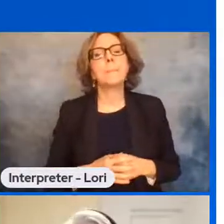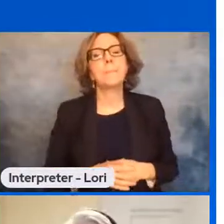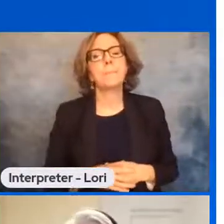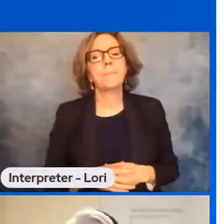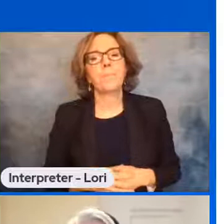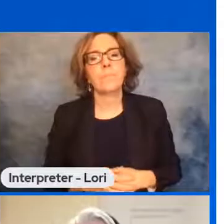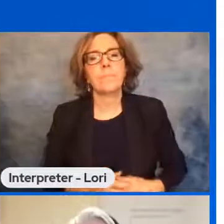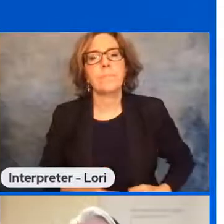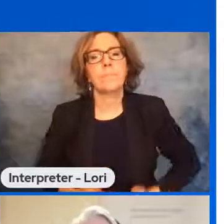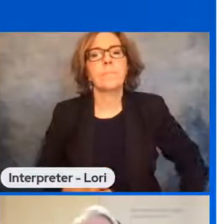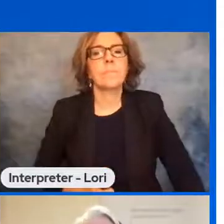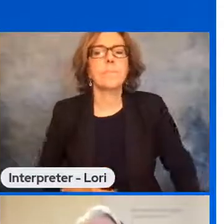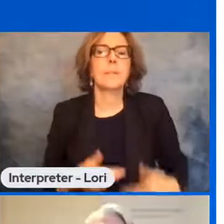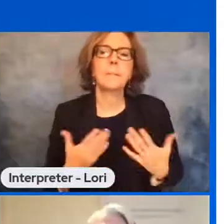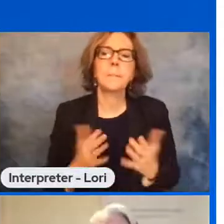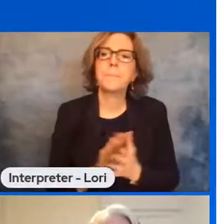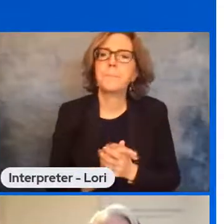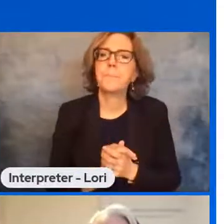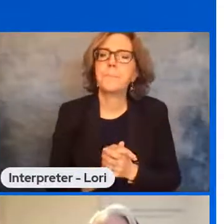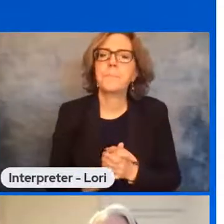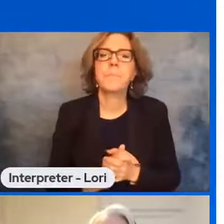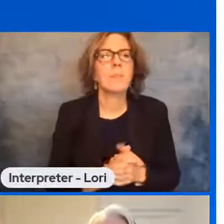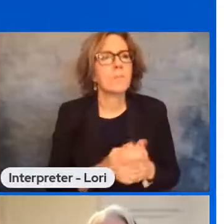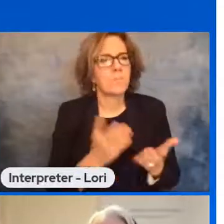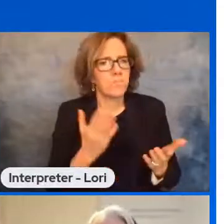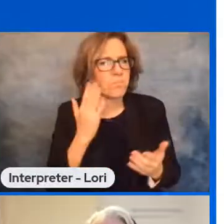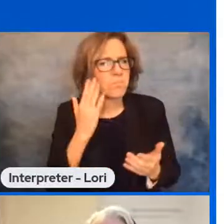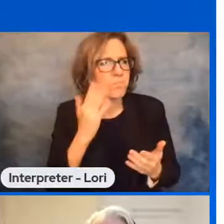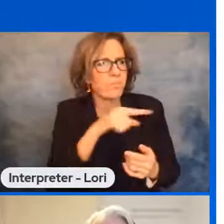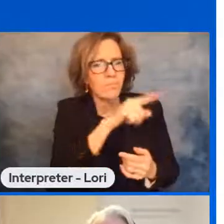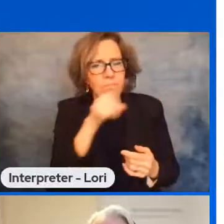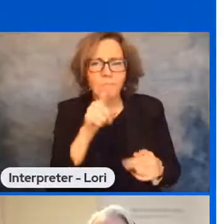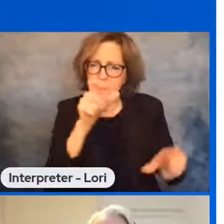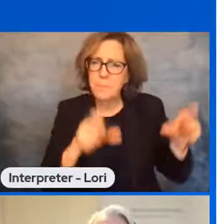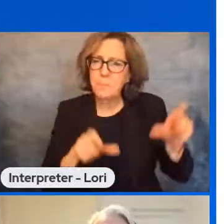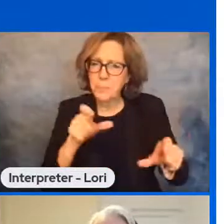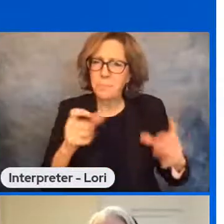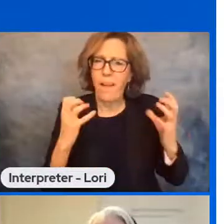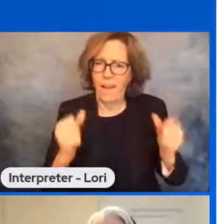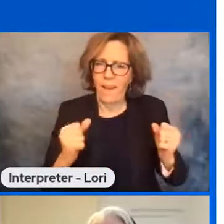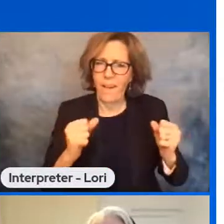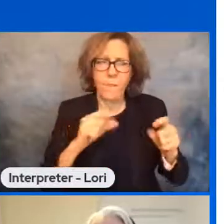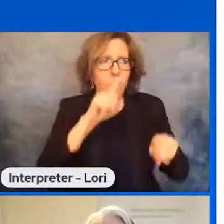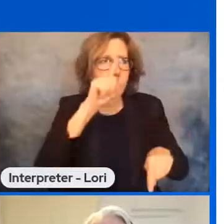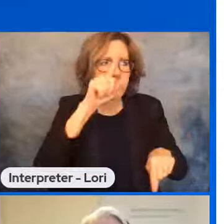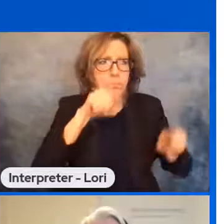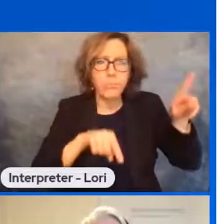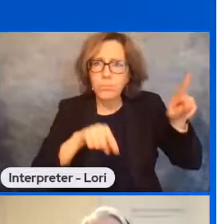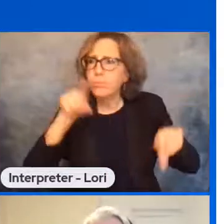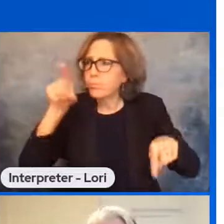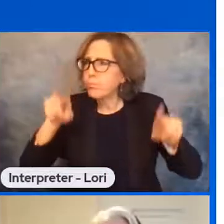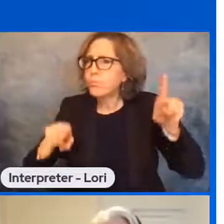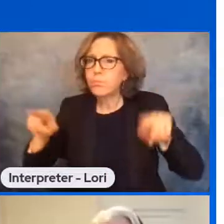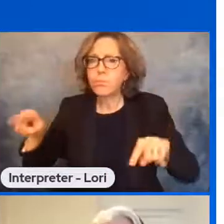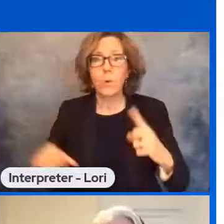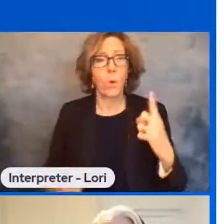is because people are complex and you want to make sure you are providing options because what helps one person may not help another.